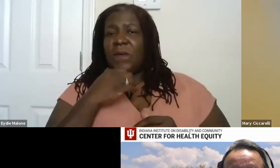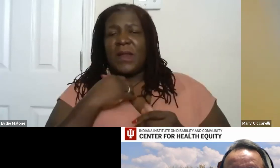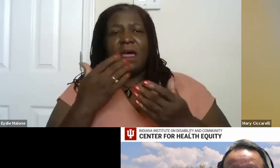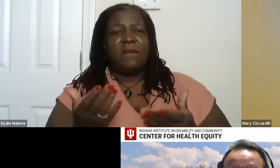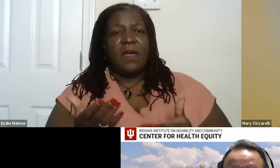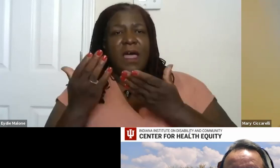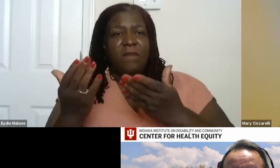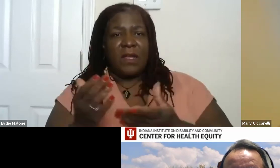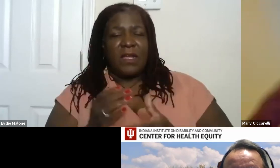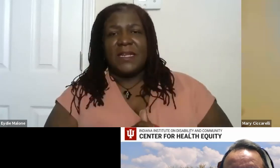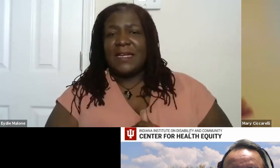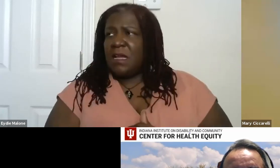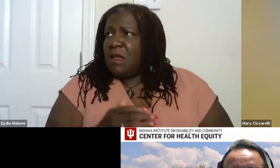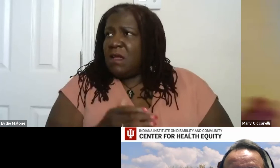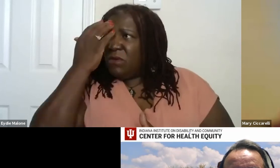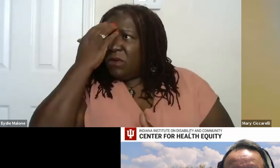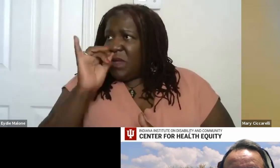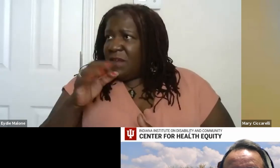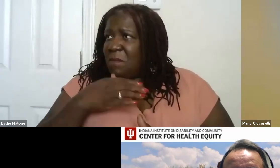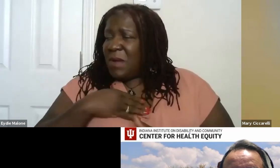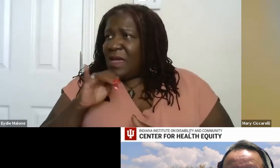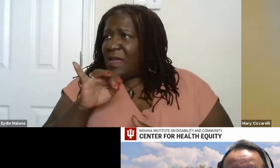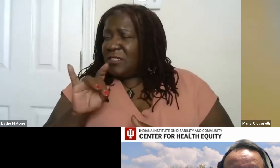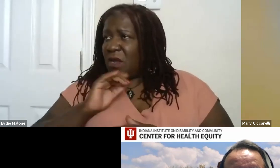knowing is my child really protected from their vaccine.